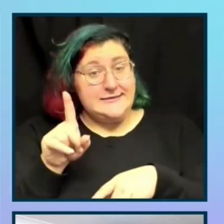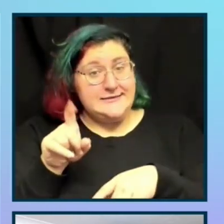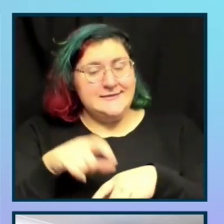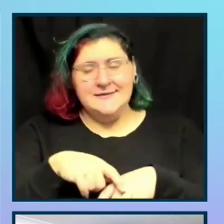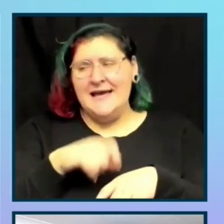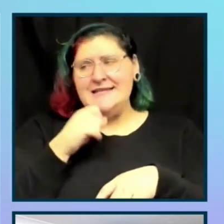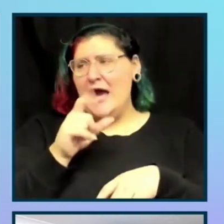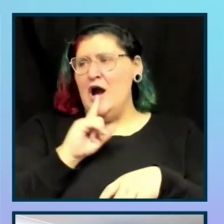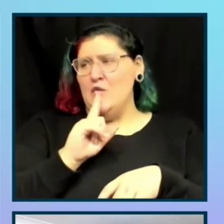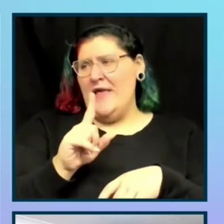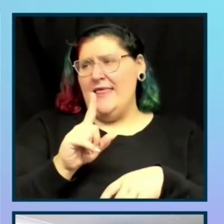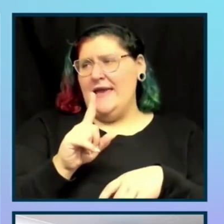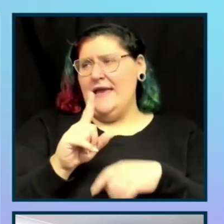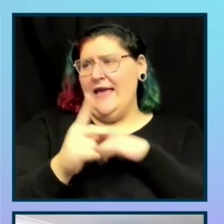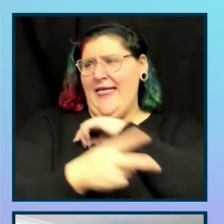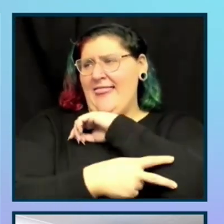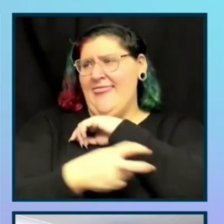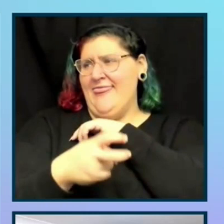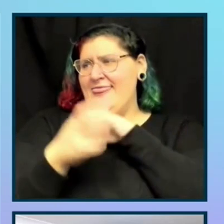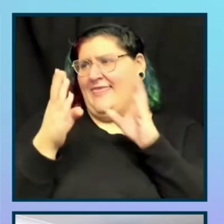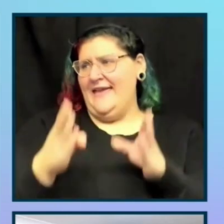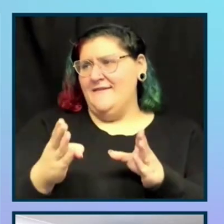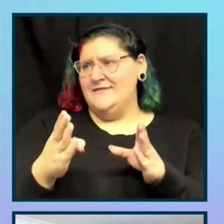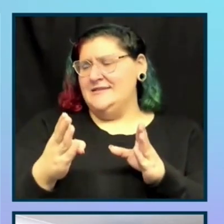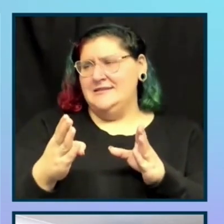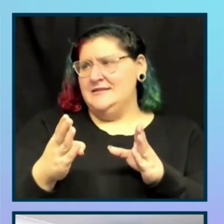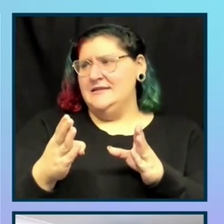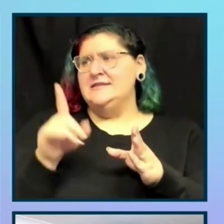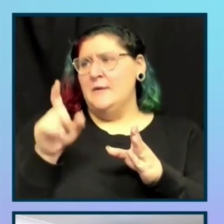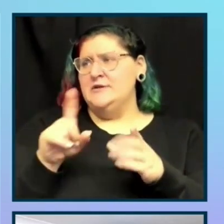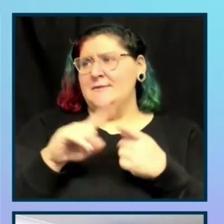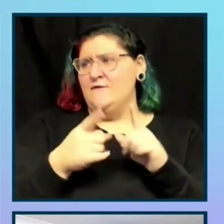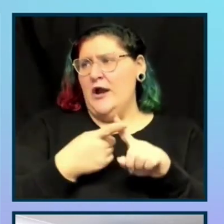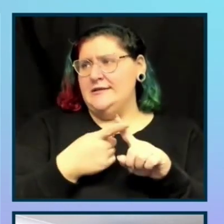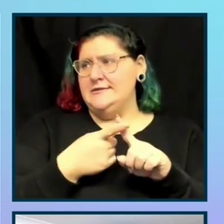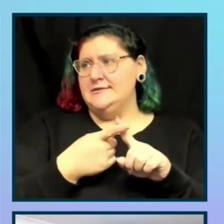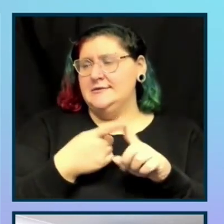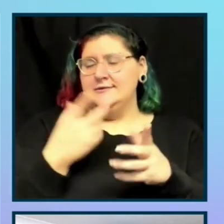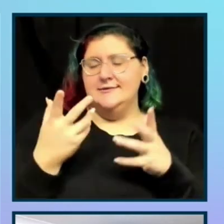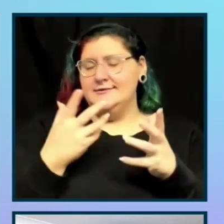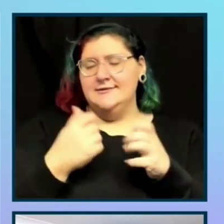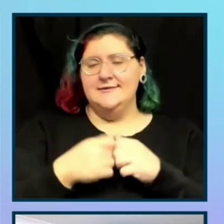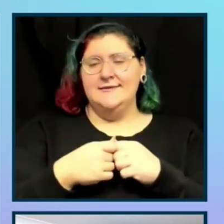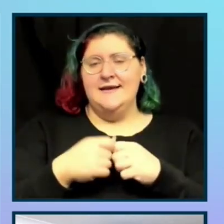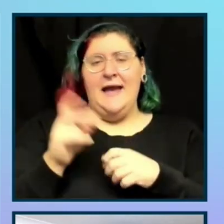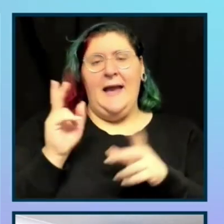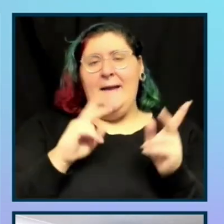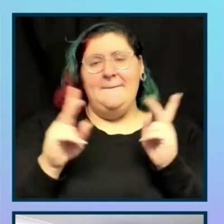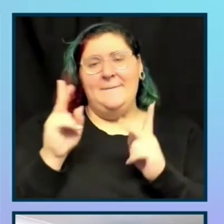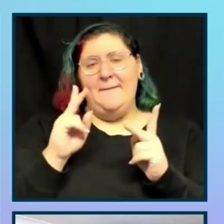"Oh, it's not sea of friends, it's Sea Of Thieves" and that's arguably creates more toxicity than it should,